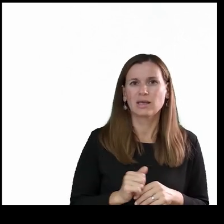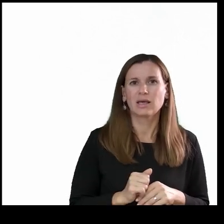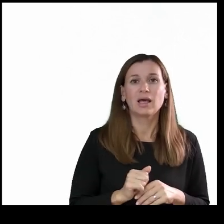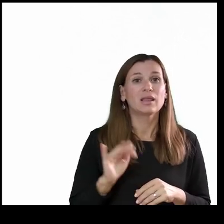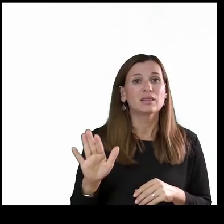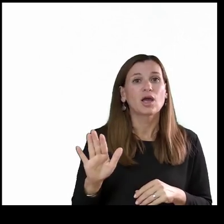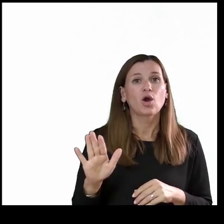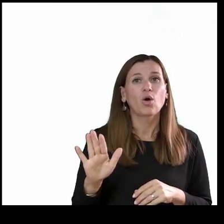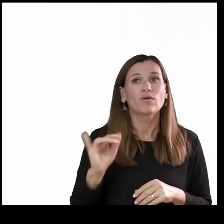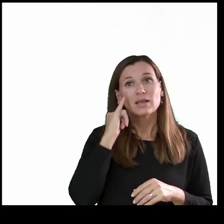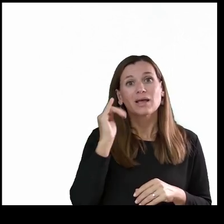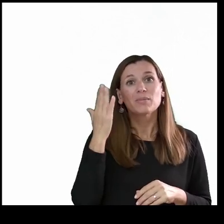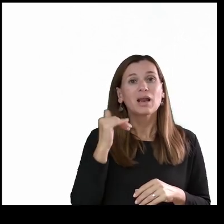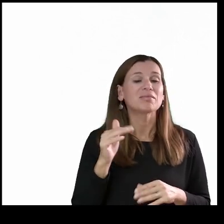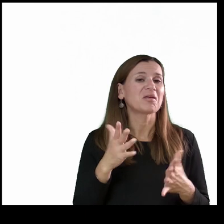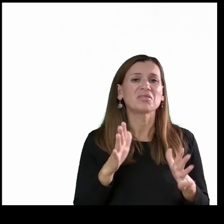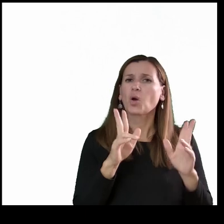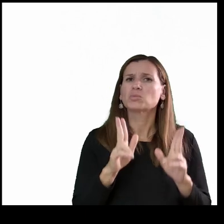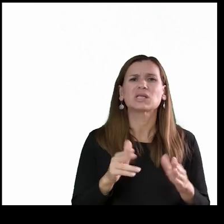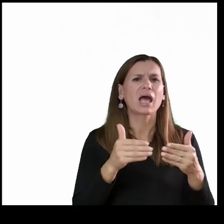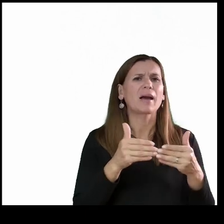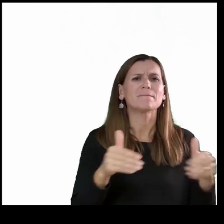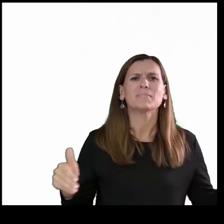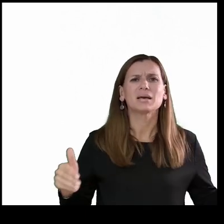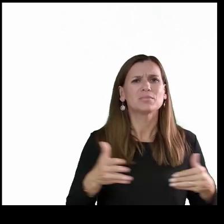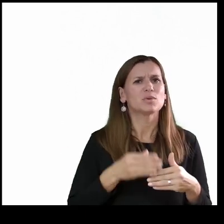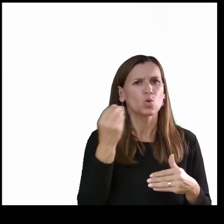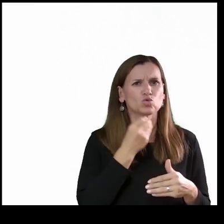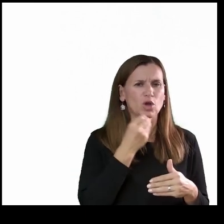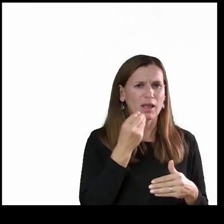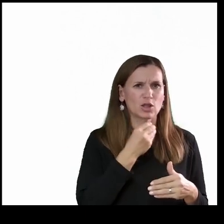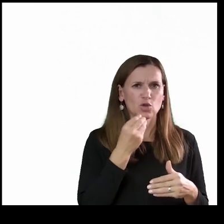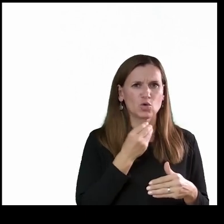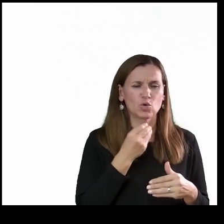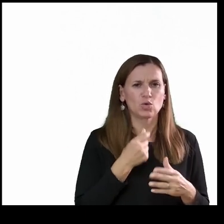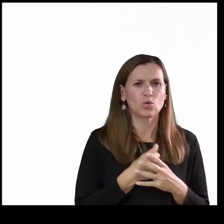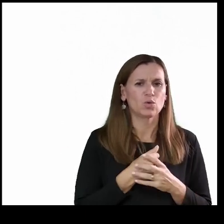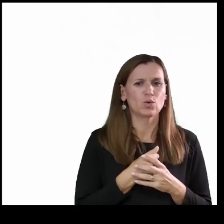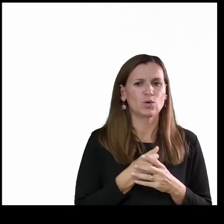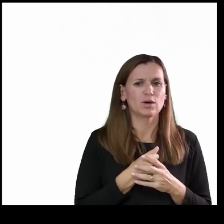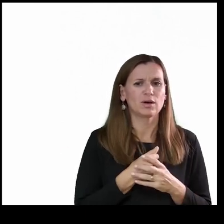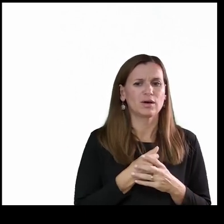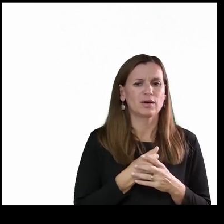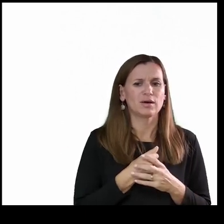learning in a world that has is bounded in any direction. Resources, space,